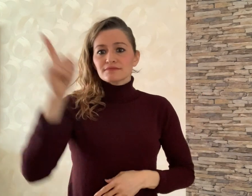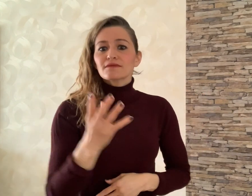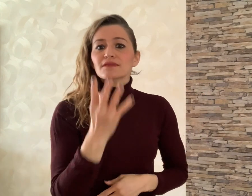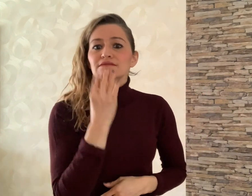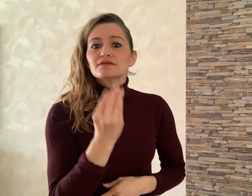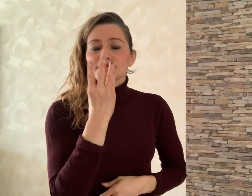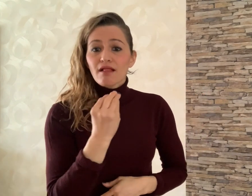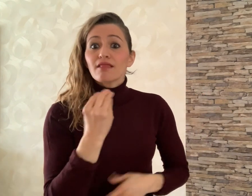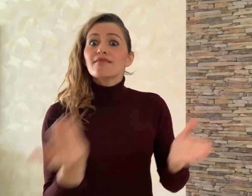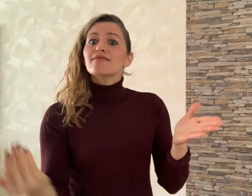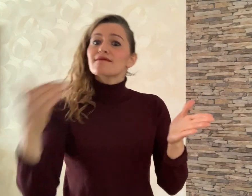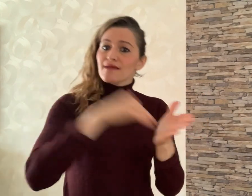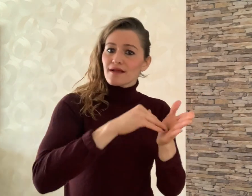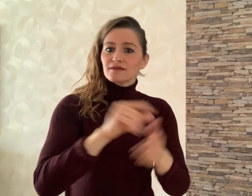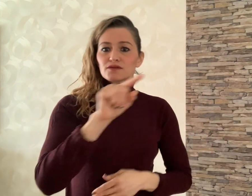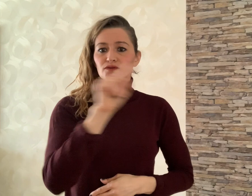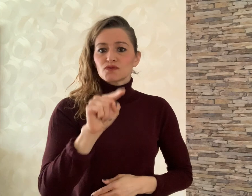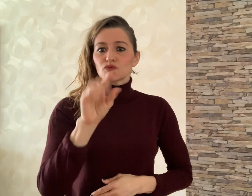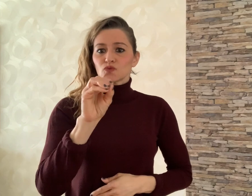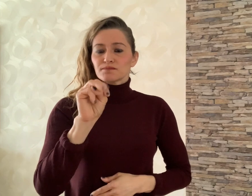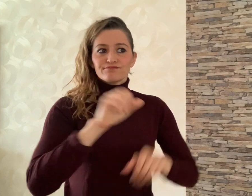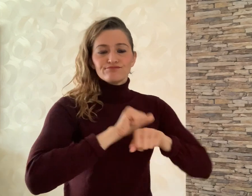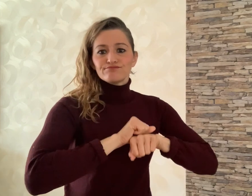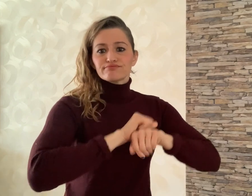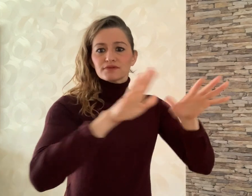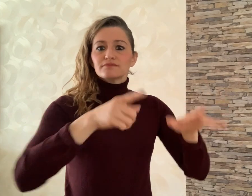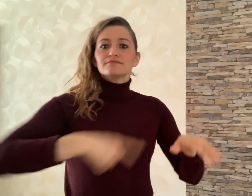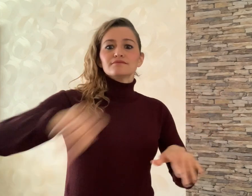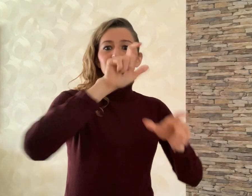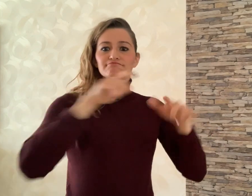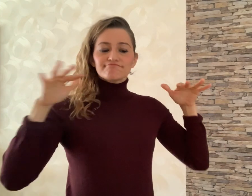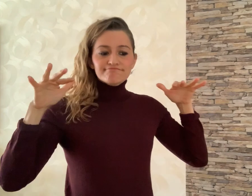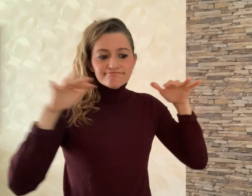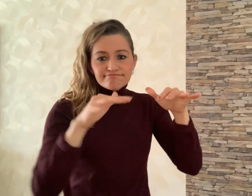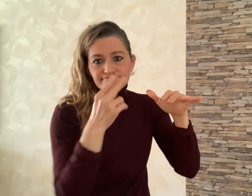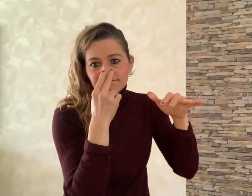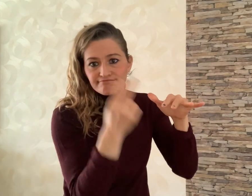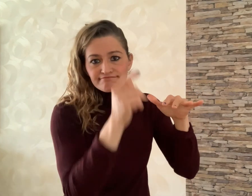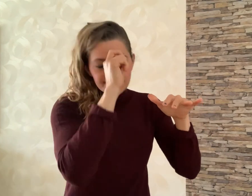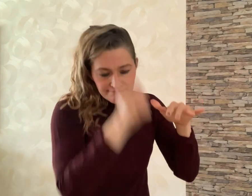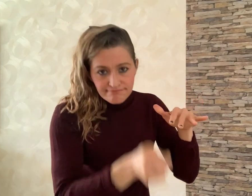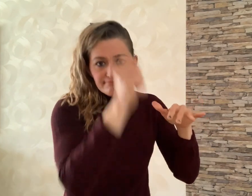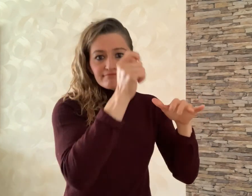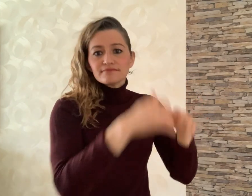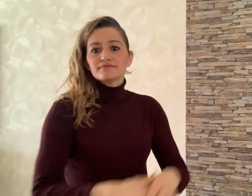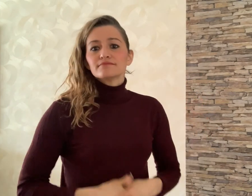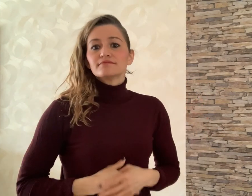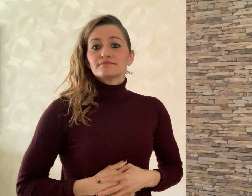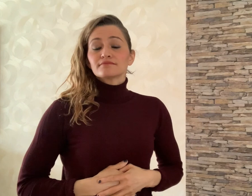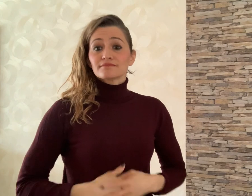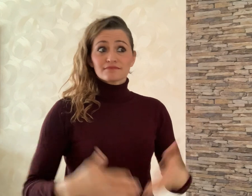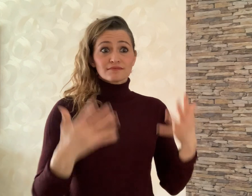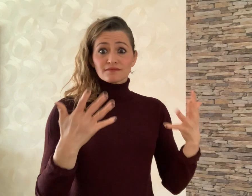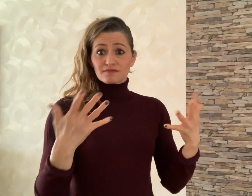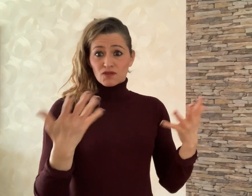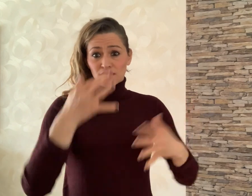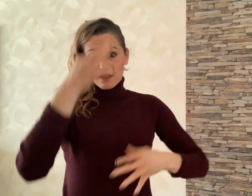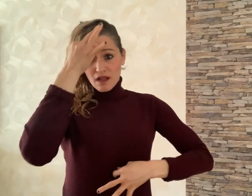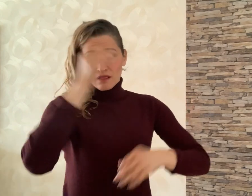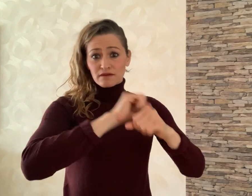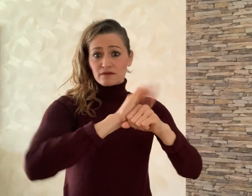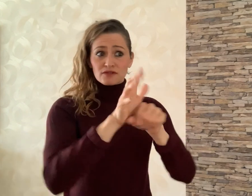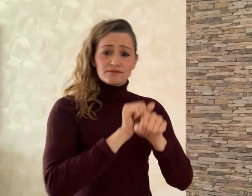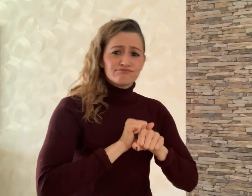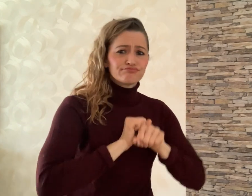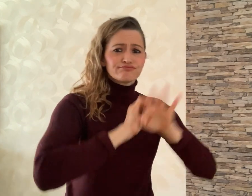again his burial was shown on Zoom. Because of the high demand